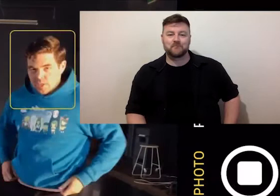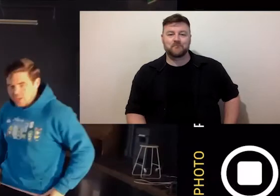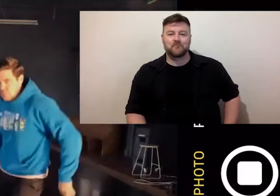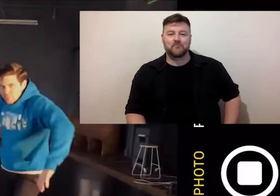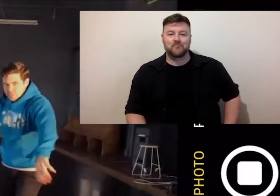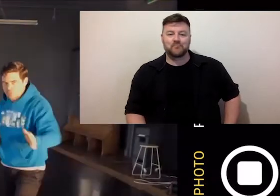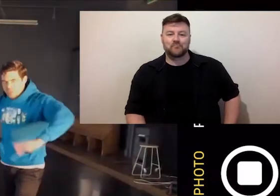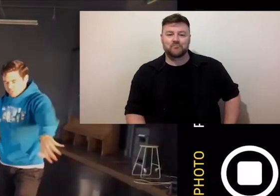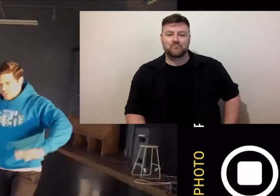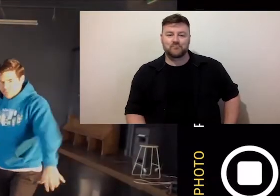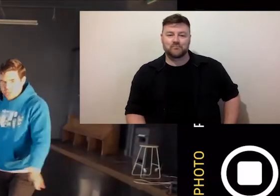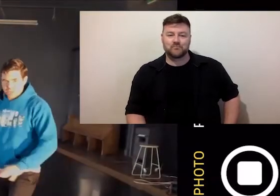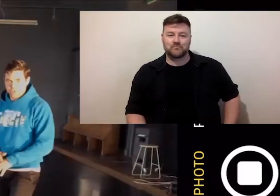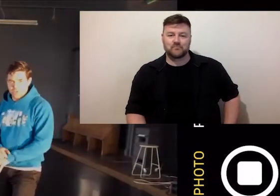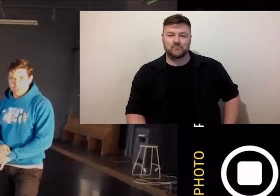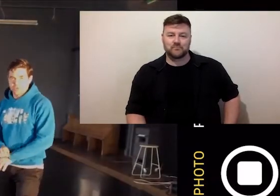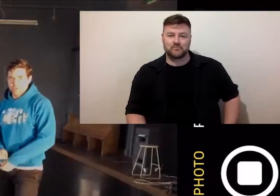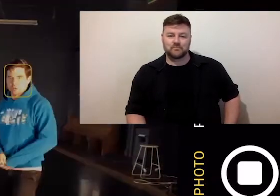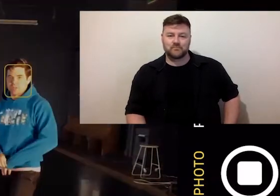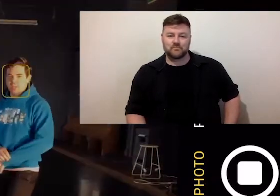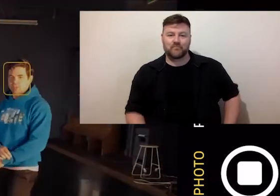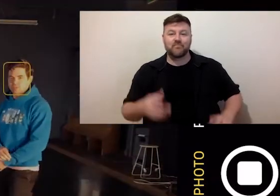doing some dance charades, where you pretend that you've ever done a